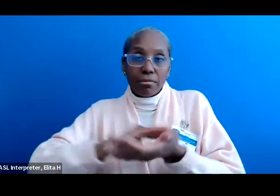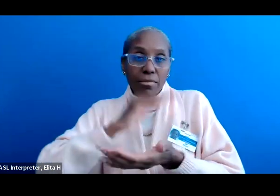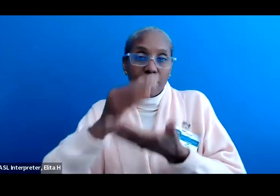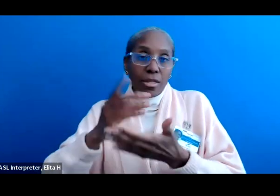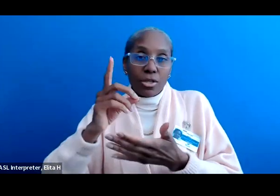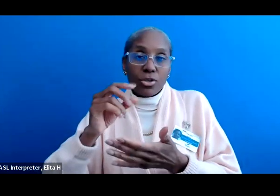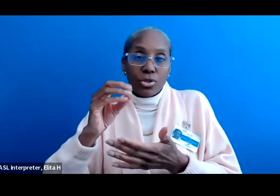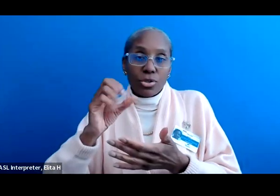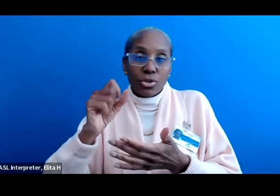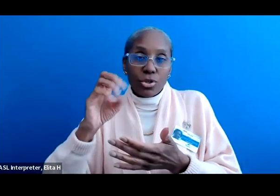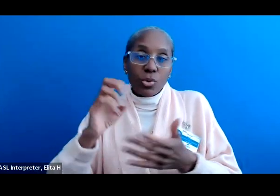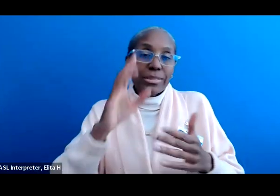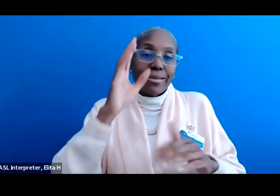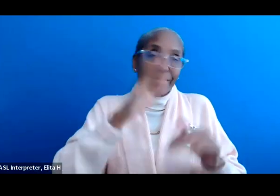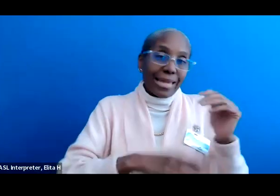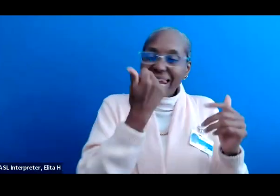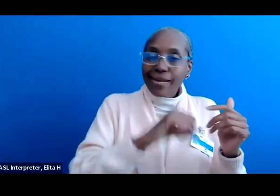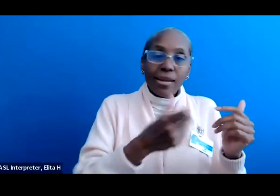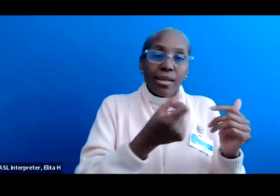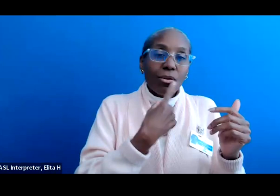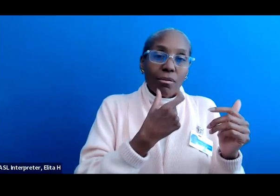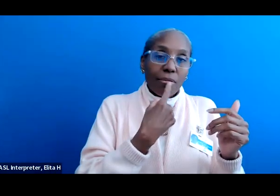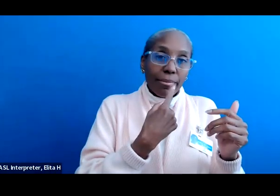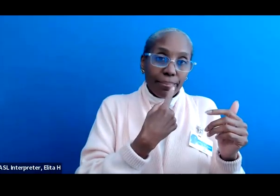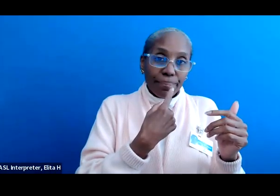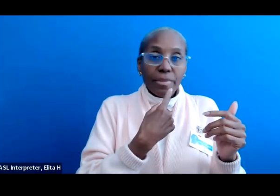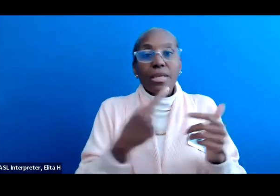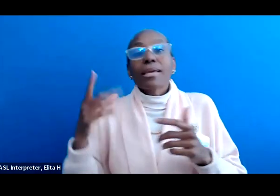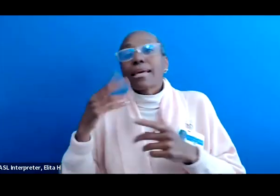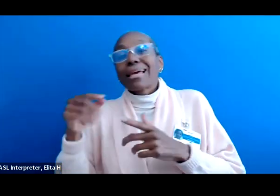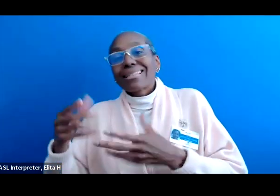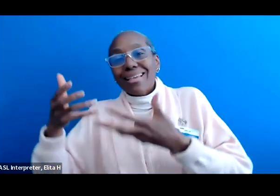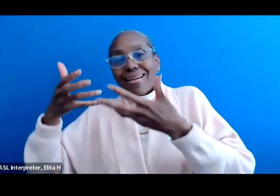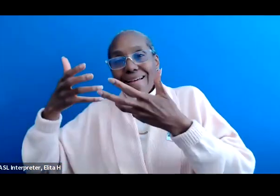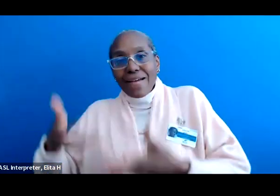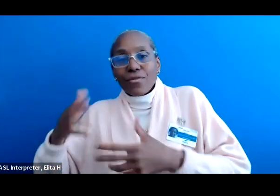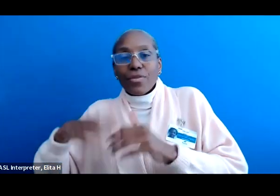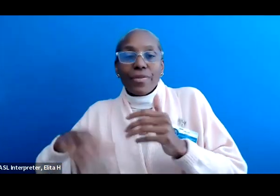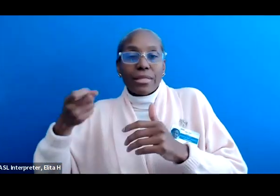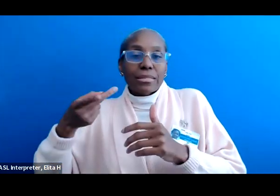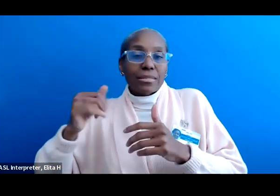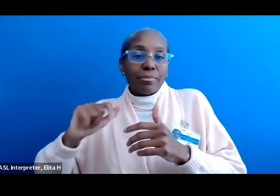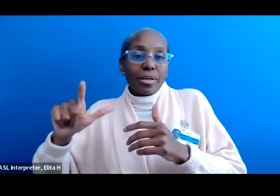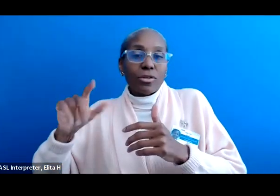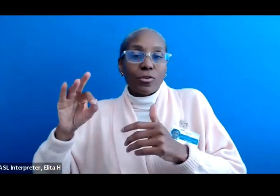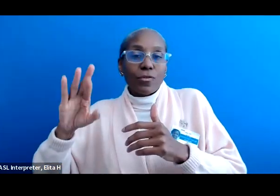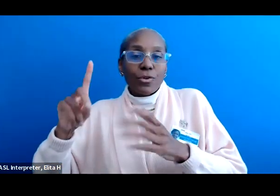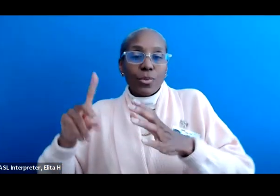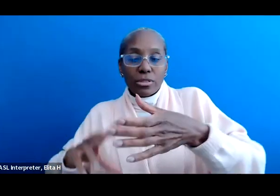can take in oral medication, and it's heavier than spinal fluid. So it stays low in your spinal cord.